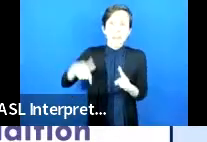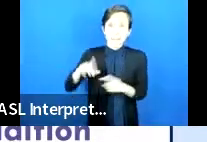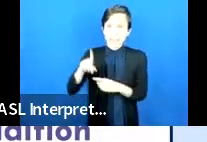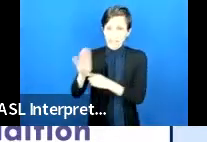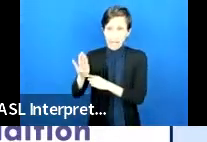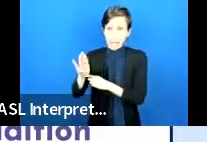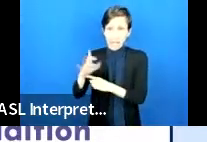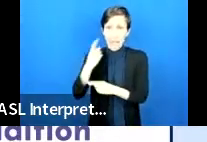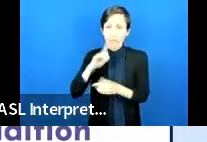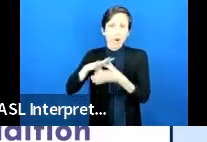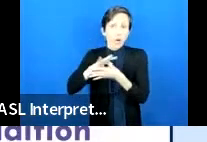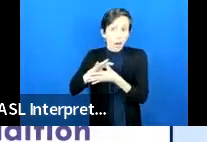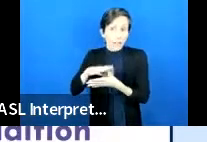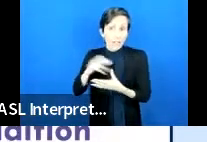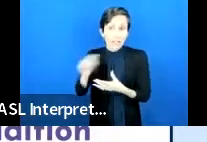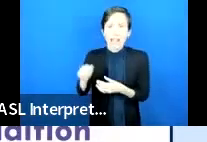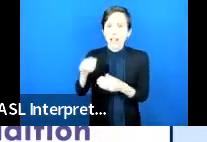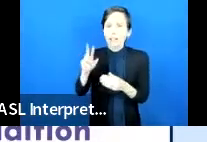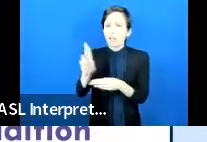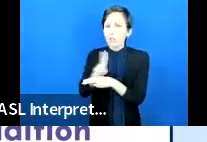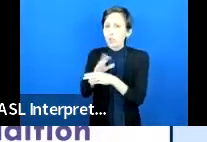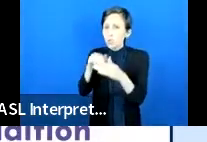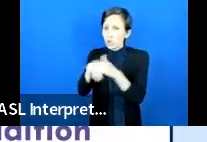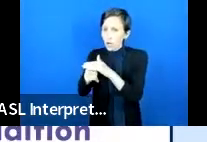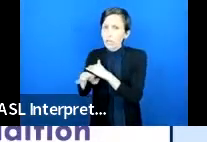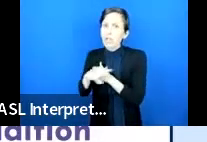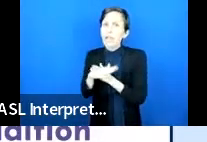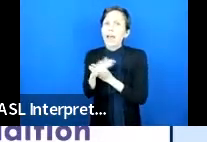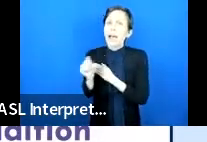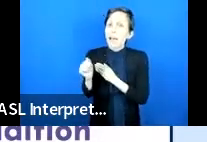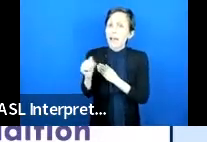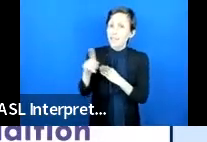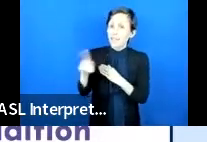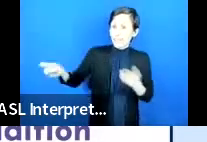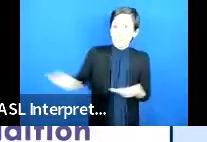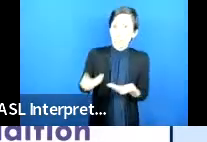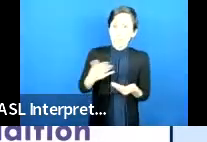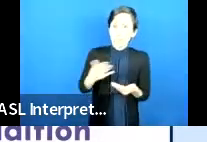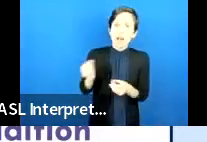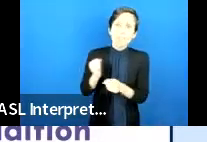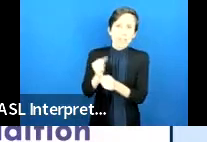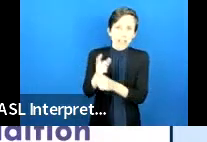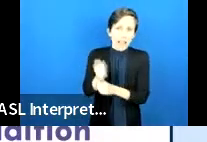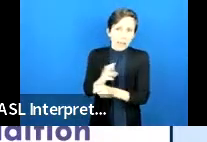for content and usership and the introduction of an annual reporting tool.